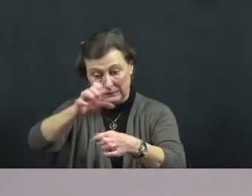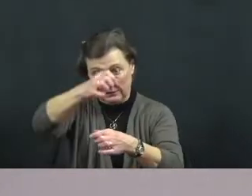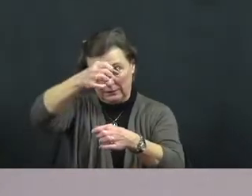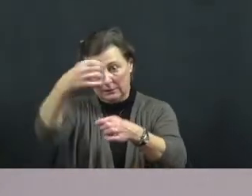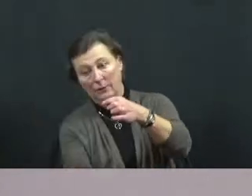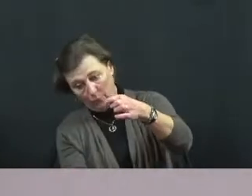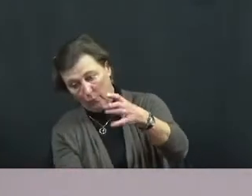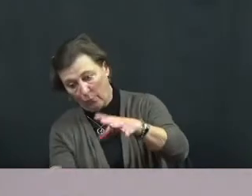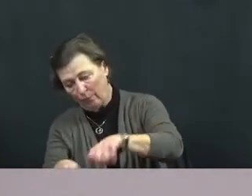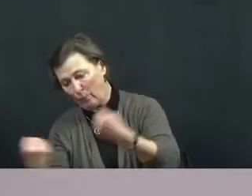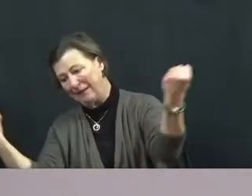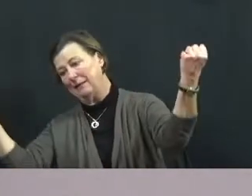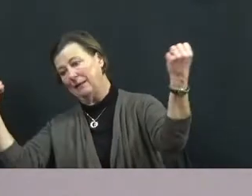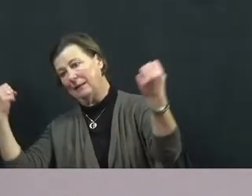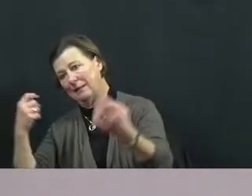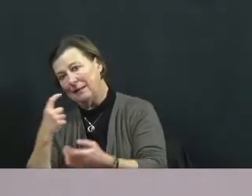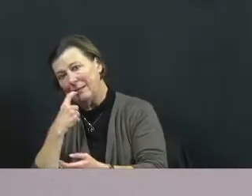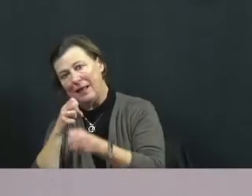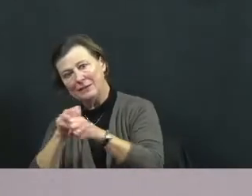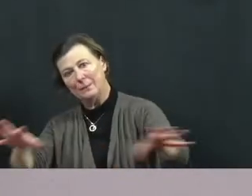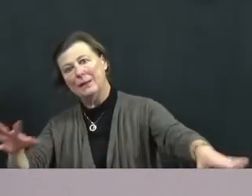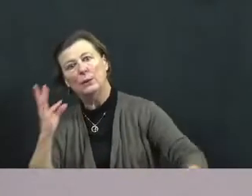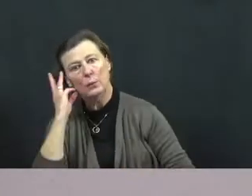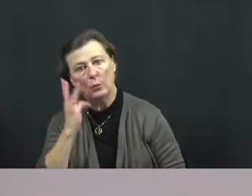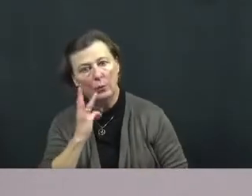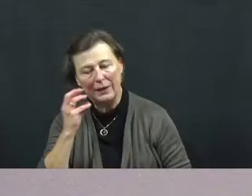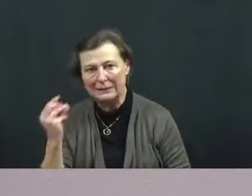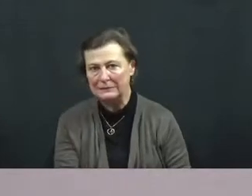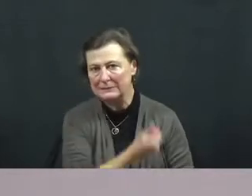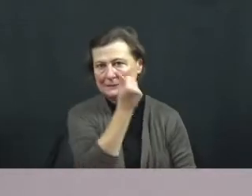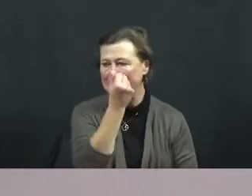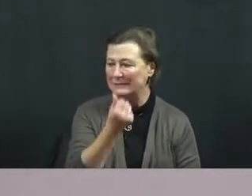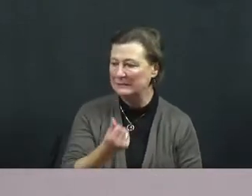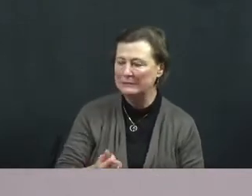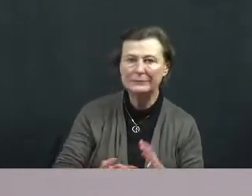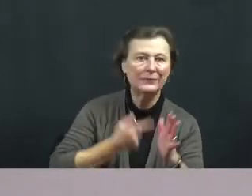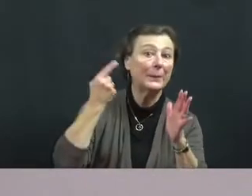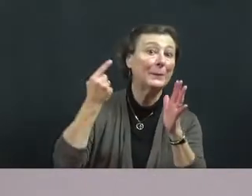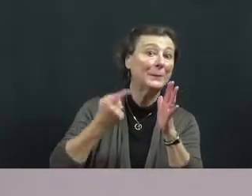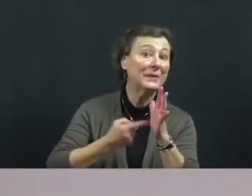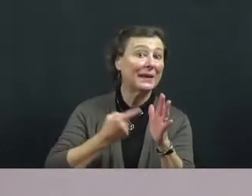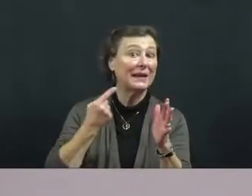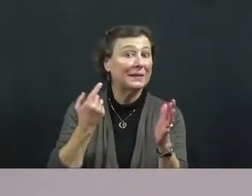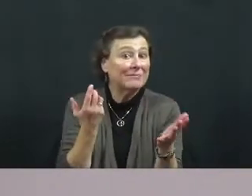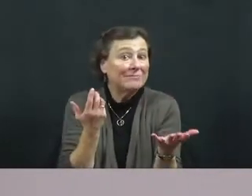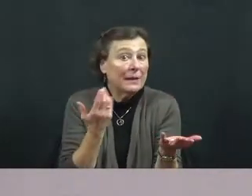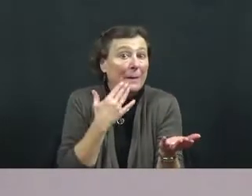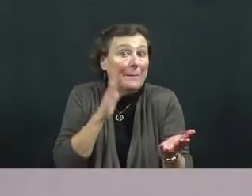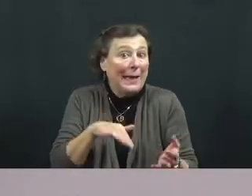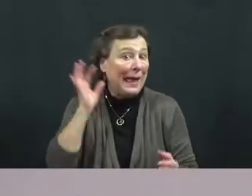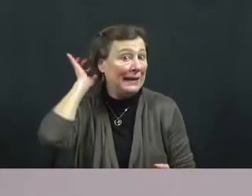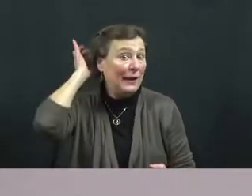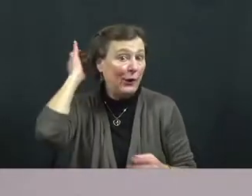and breaking the glass. Sometimes there are just bad hair days.